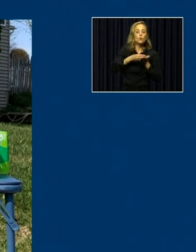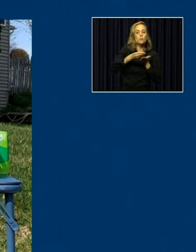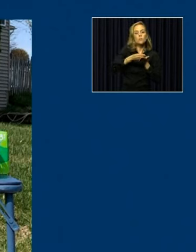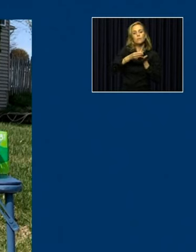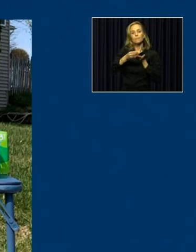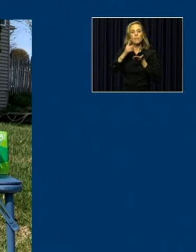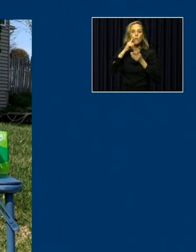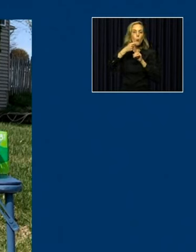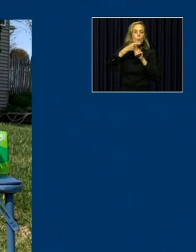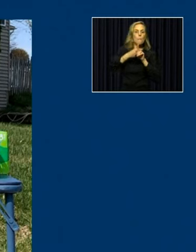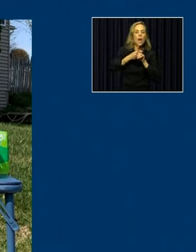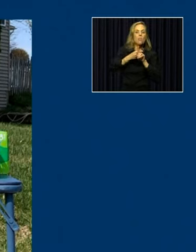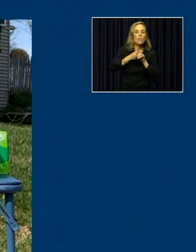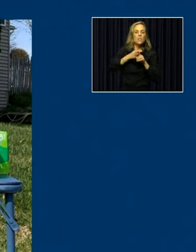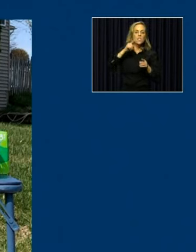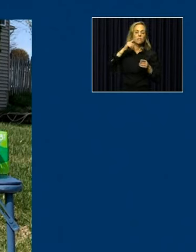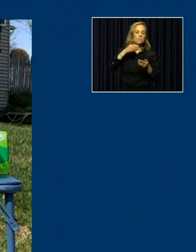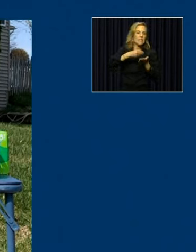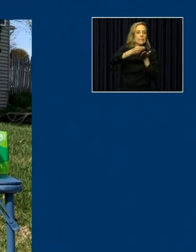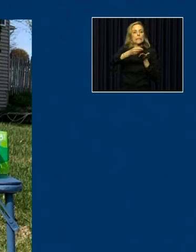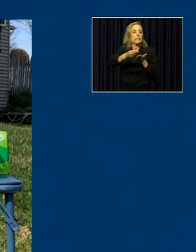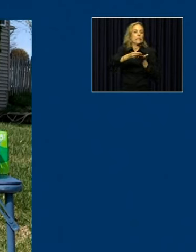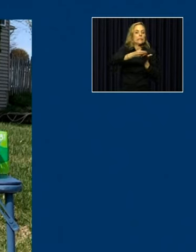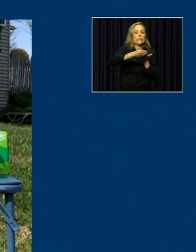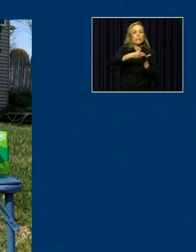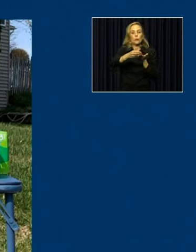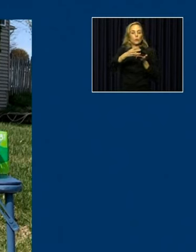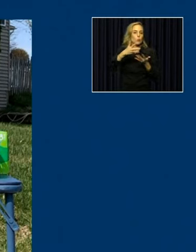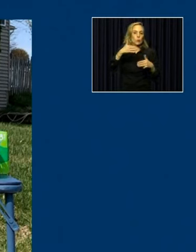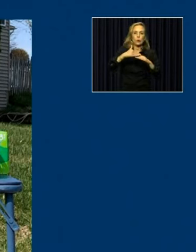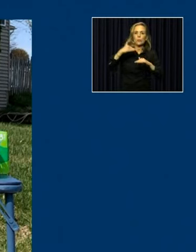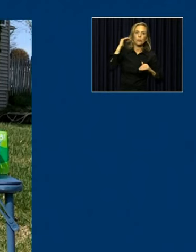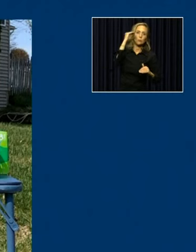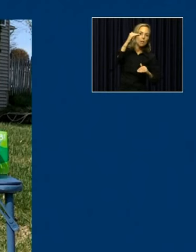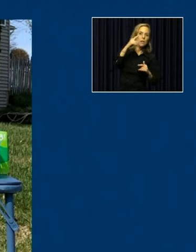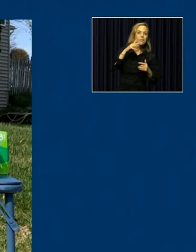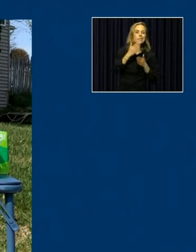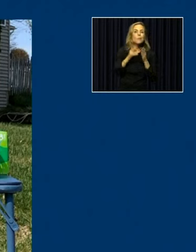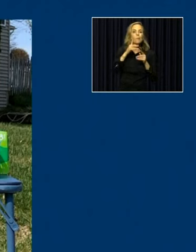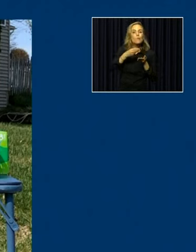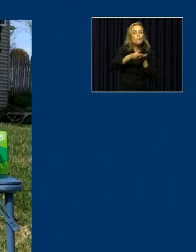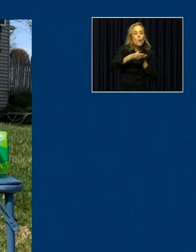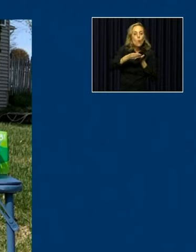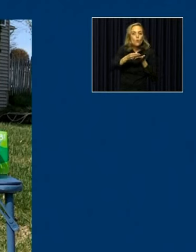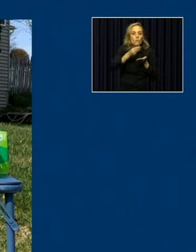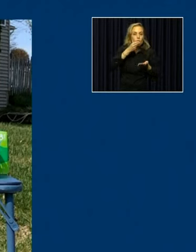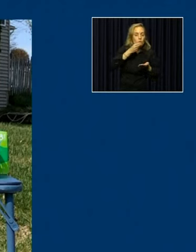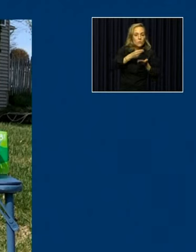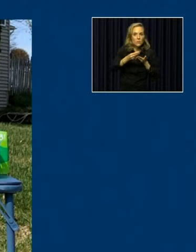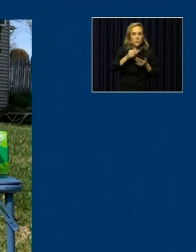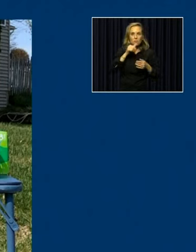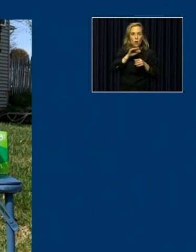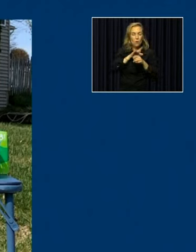WE CAN STILL HAVE THAT EMOTION WHILE PRACTICING SOCIAL